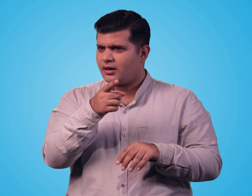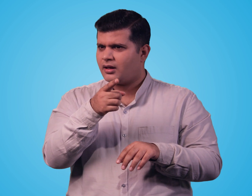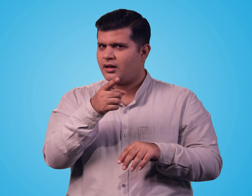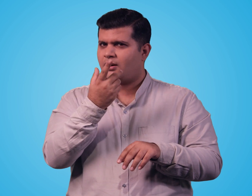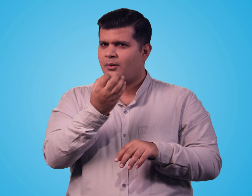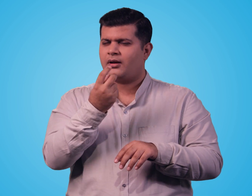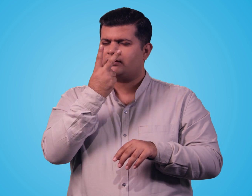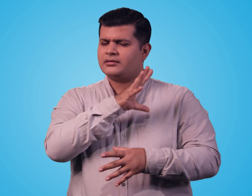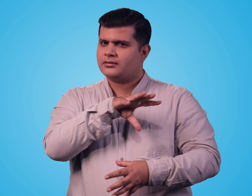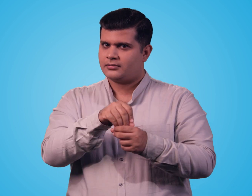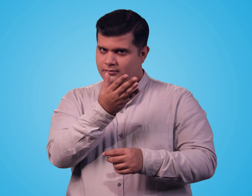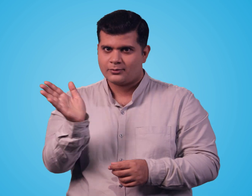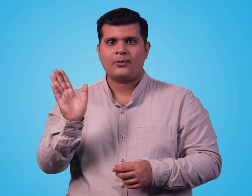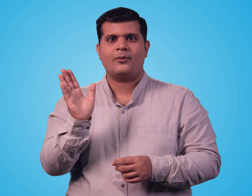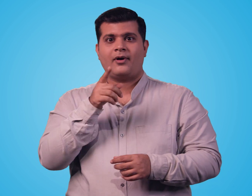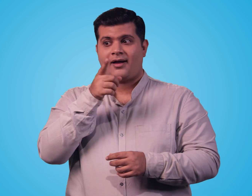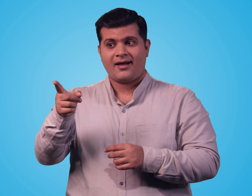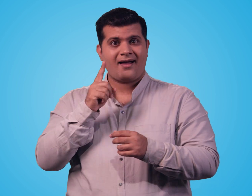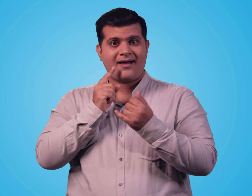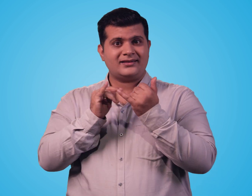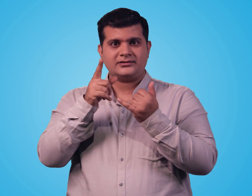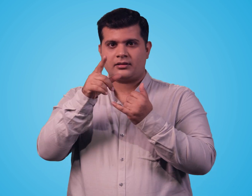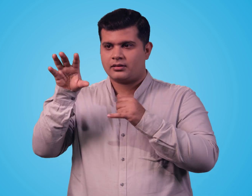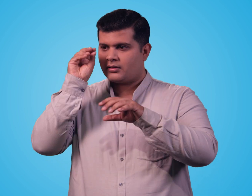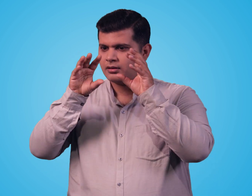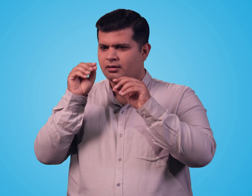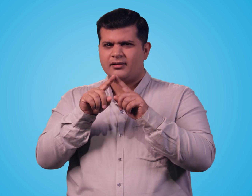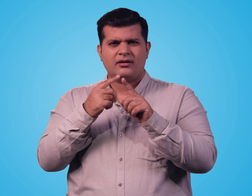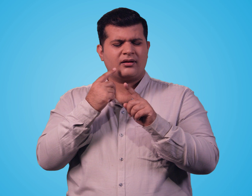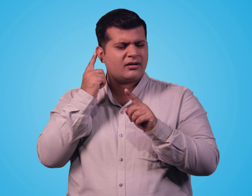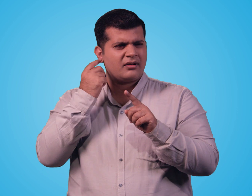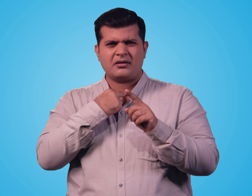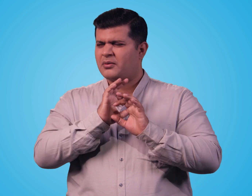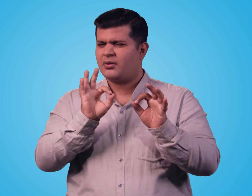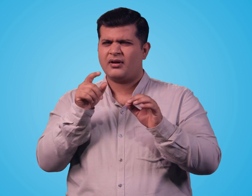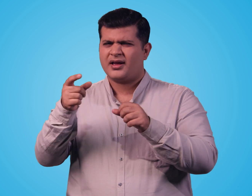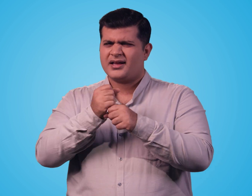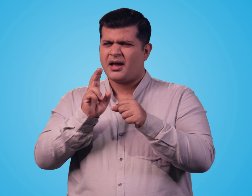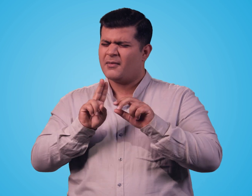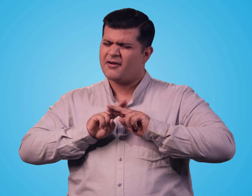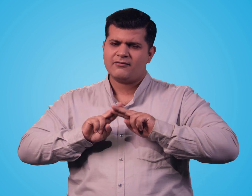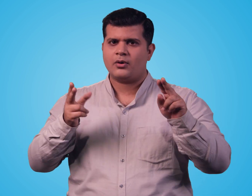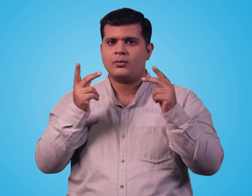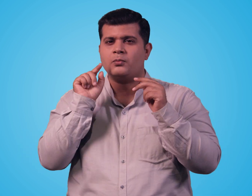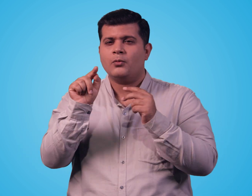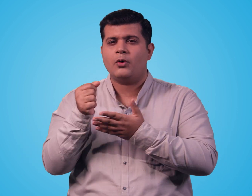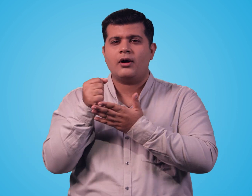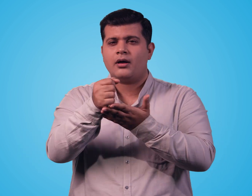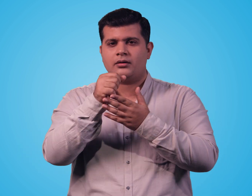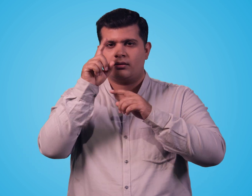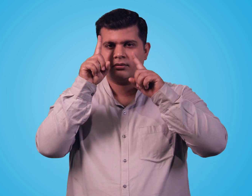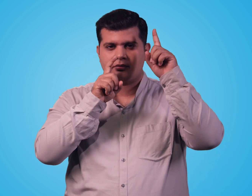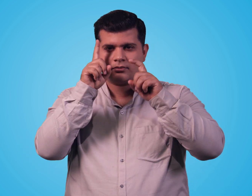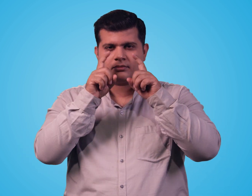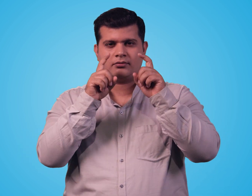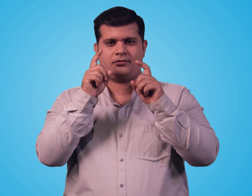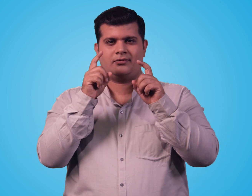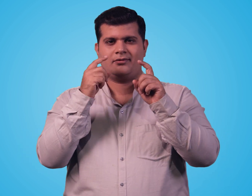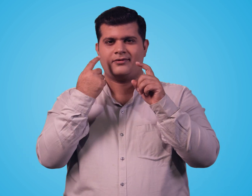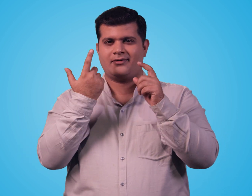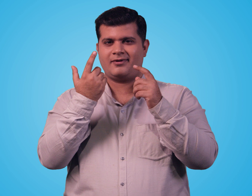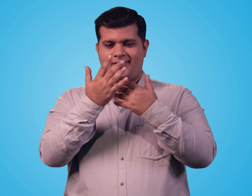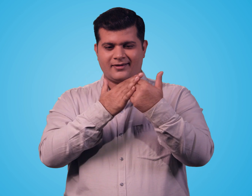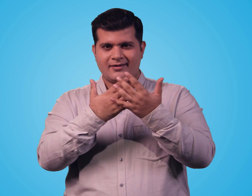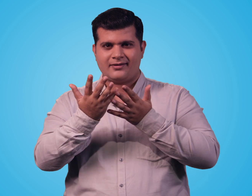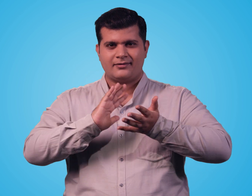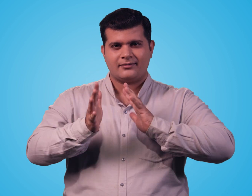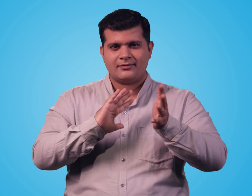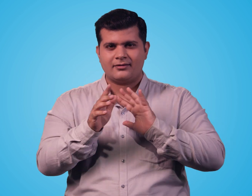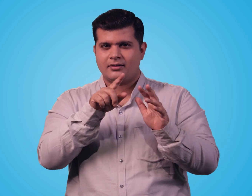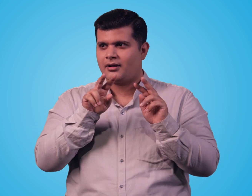Interesting right! Just apply for the course! Since ISL is a non-verbal language, facials expressions and handshapes are a part of its grammar.